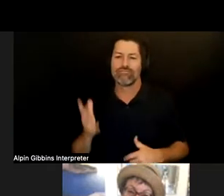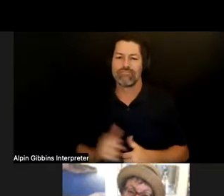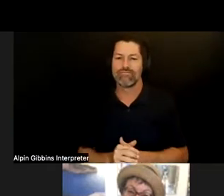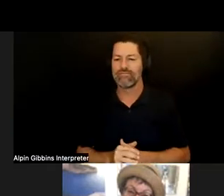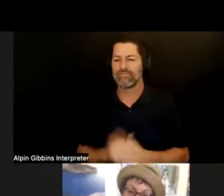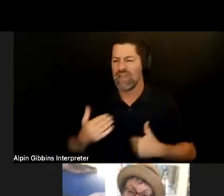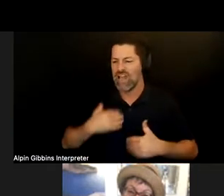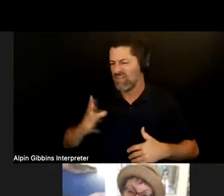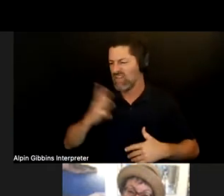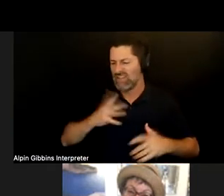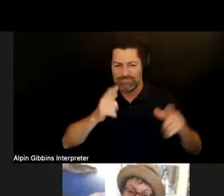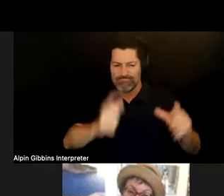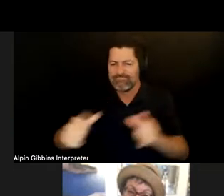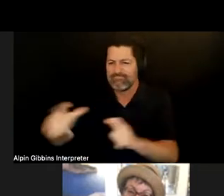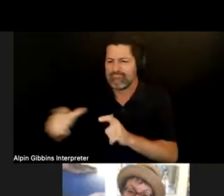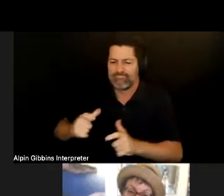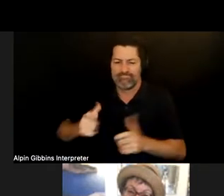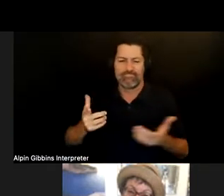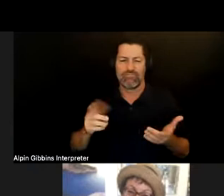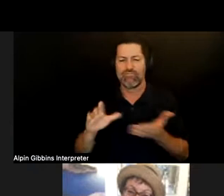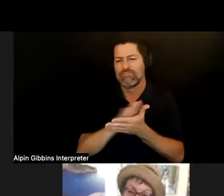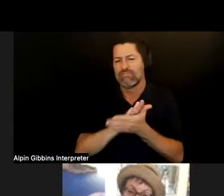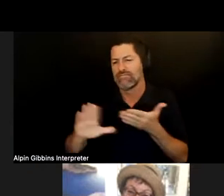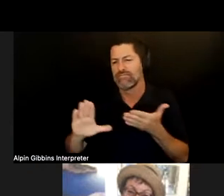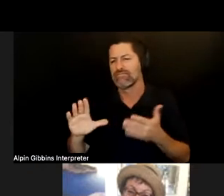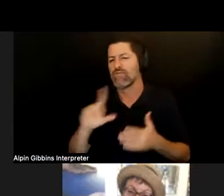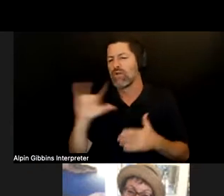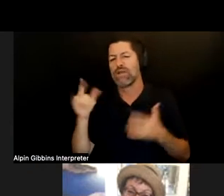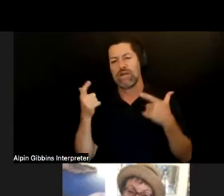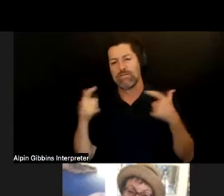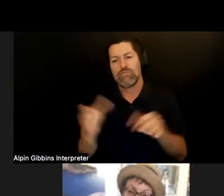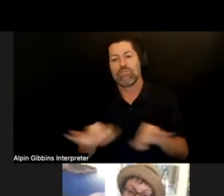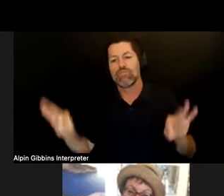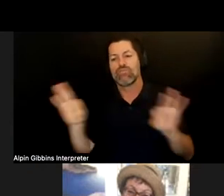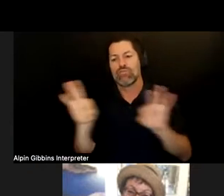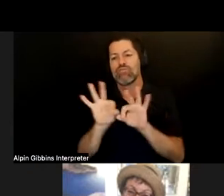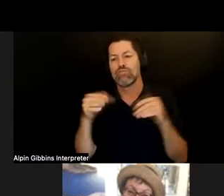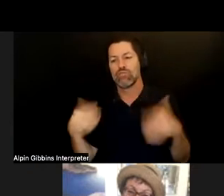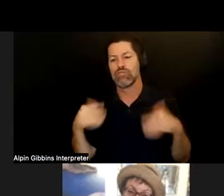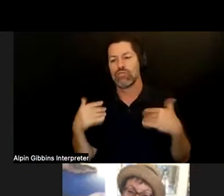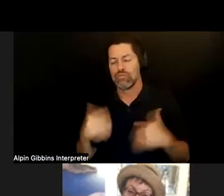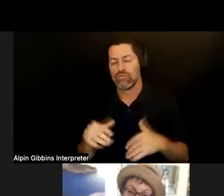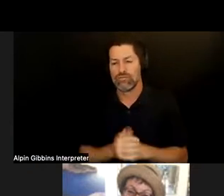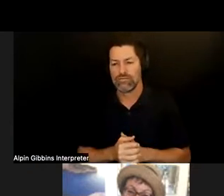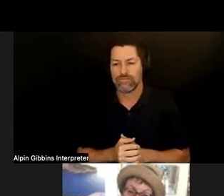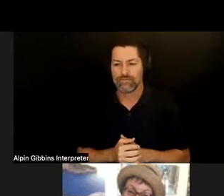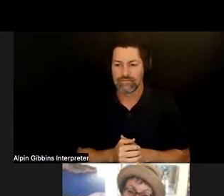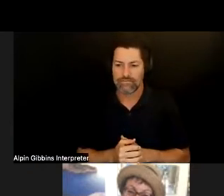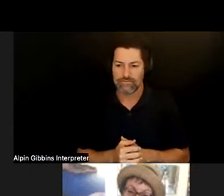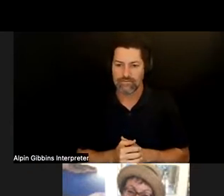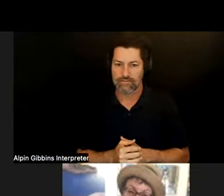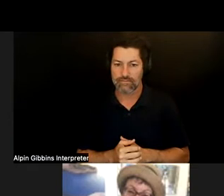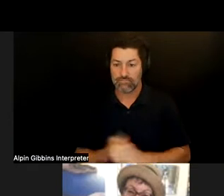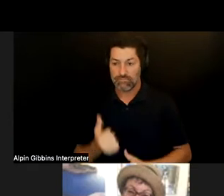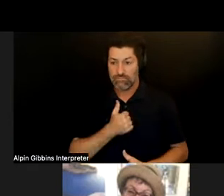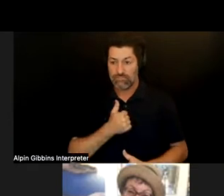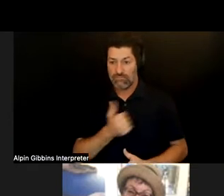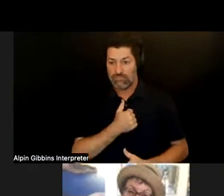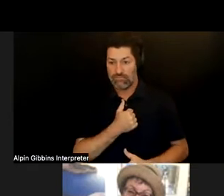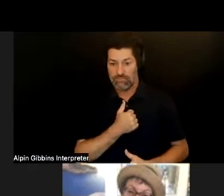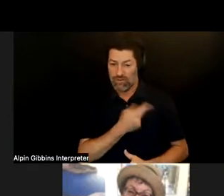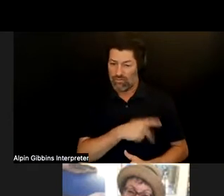19:29:30 Whatever. It was definitely a big deal, so personally I have always loved Passover,